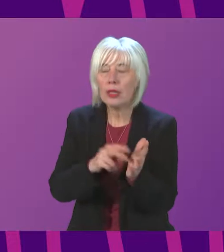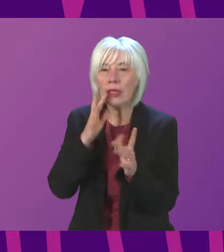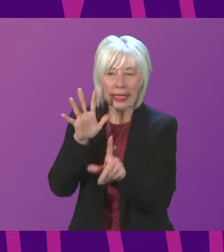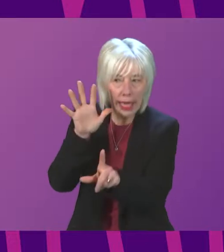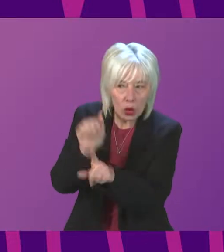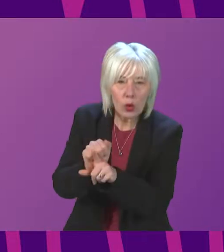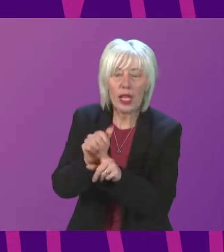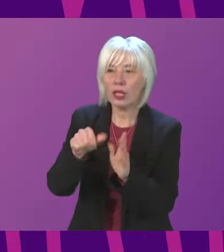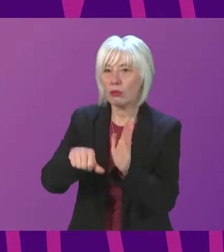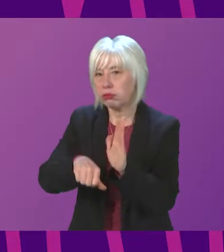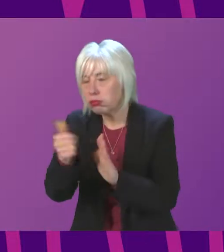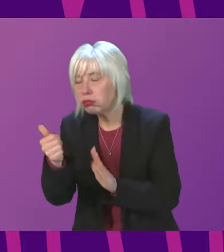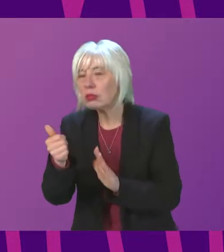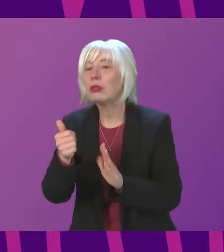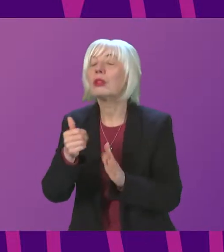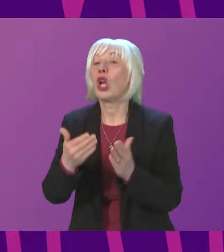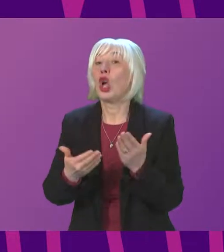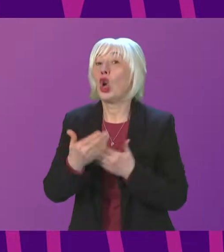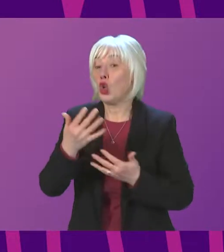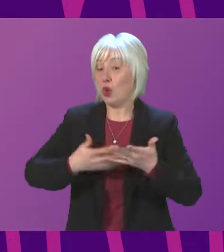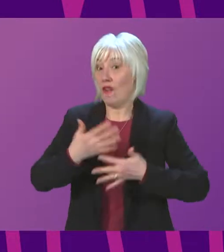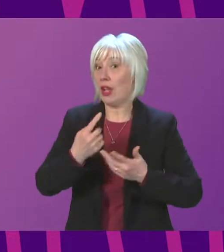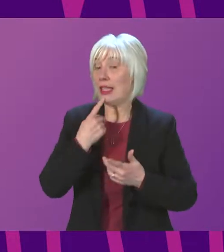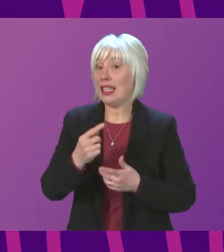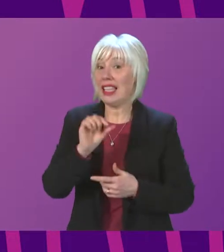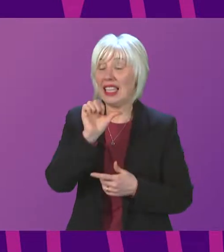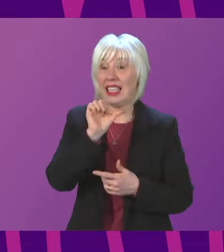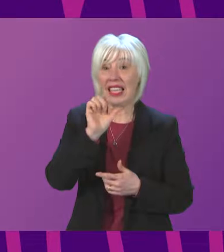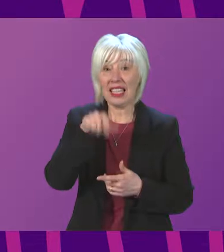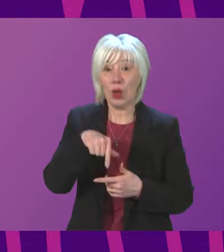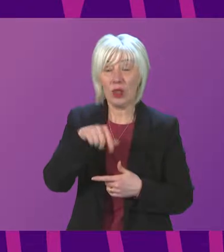This week, new workforce figures revealed that there were more than 6,600 vacant nursing